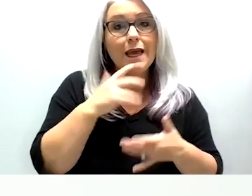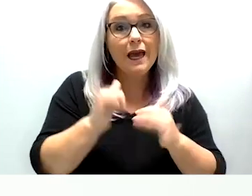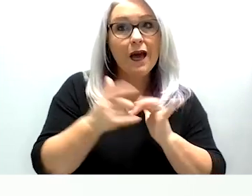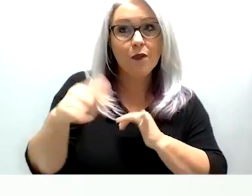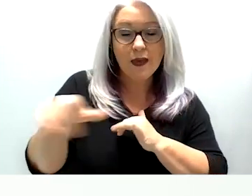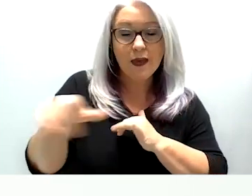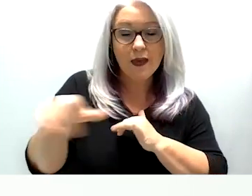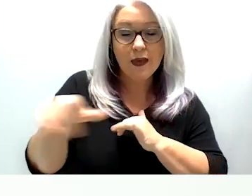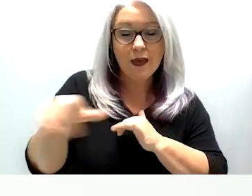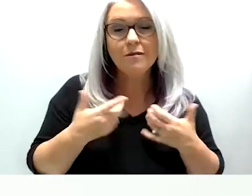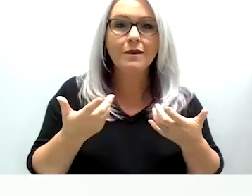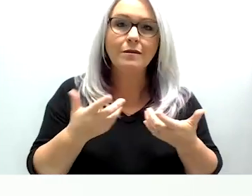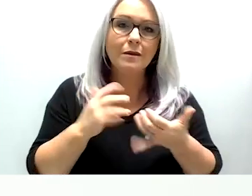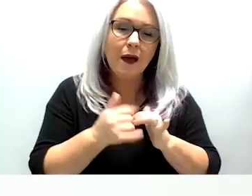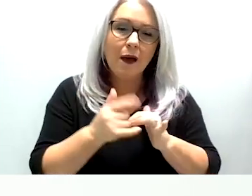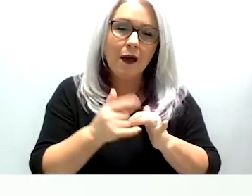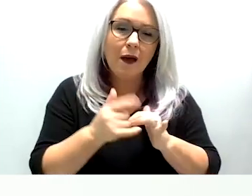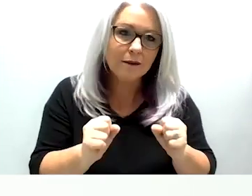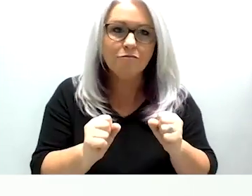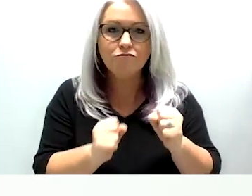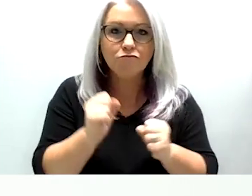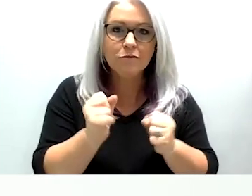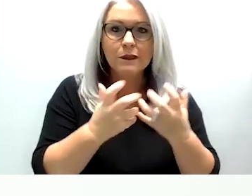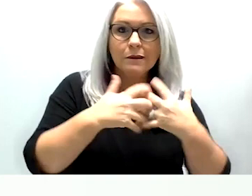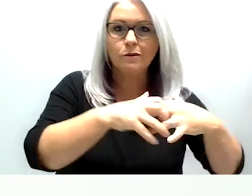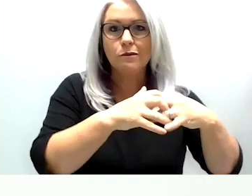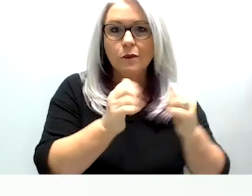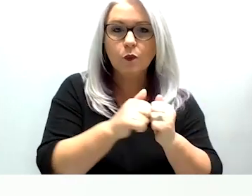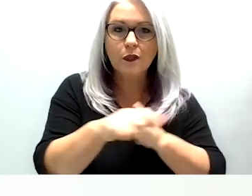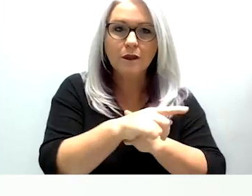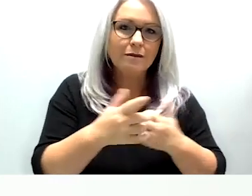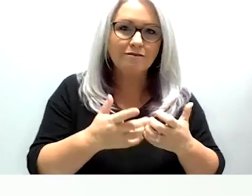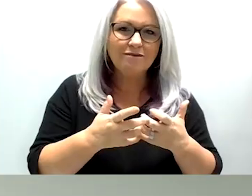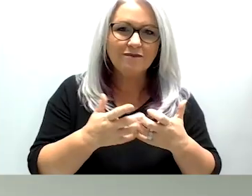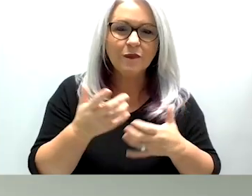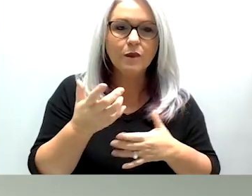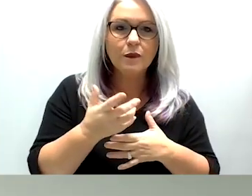looking for.